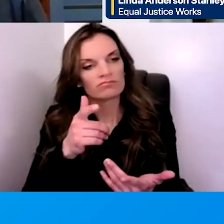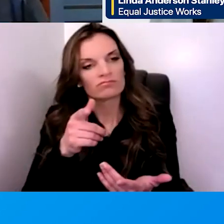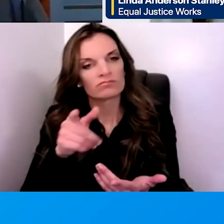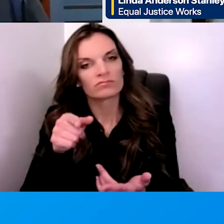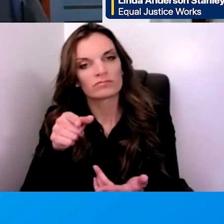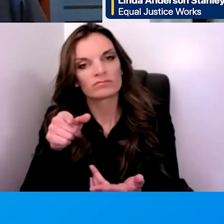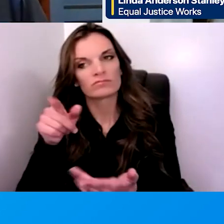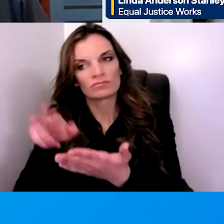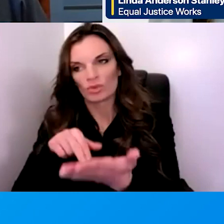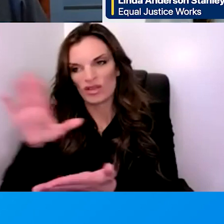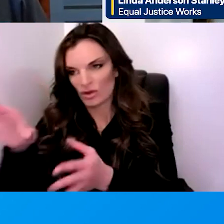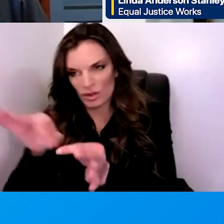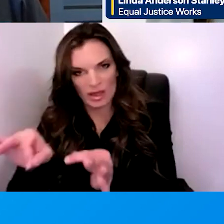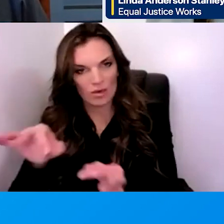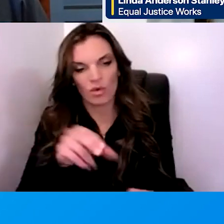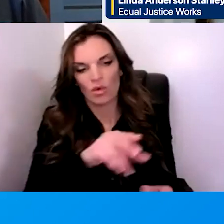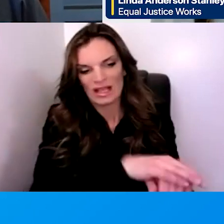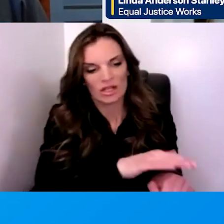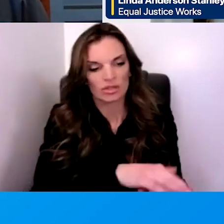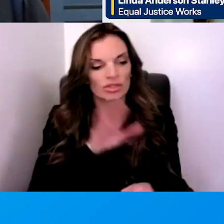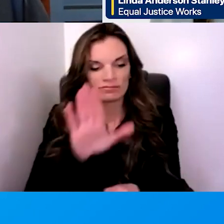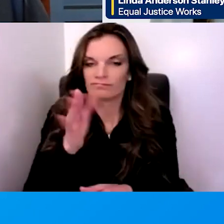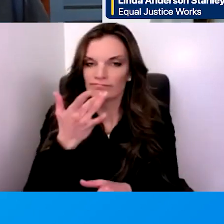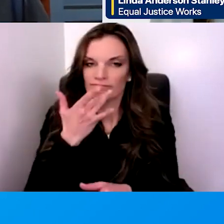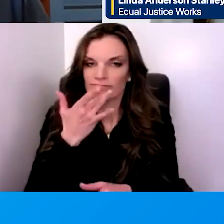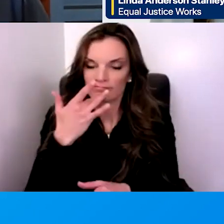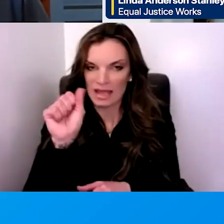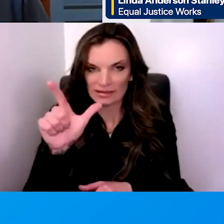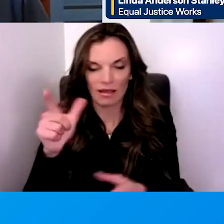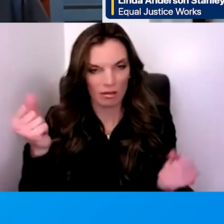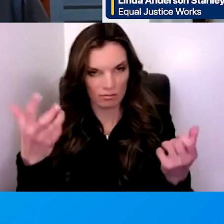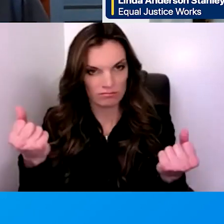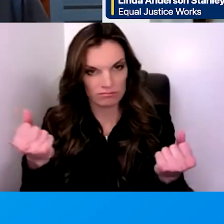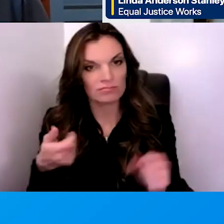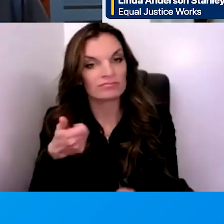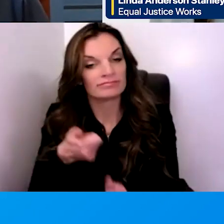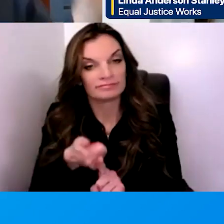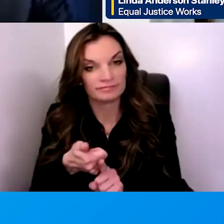there or in English. And he was not somebody who had access to the Internet or a laptop.